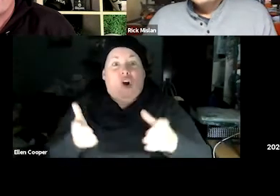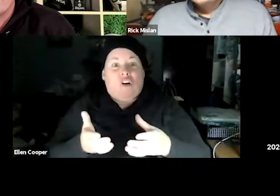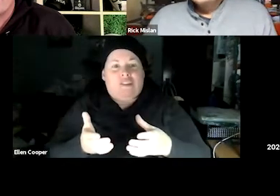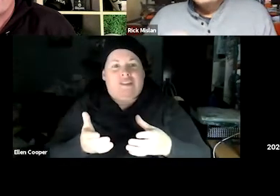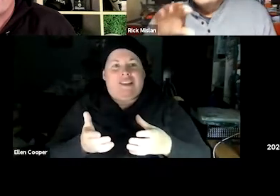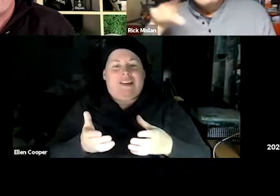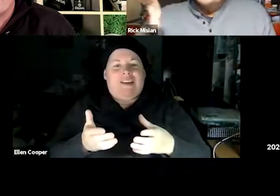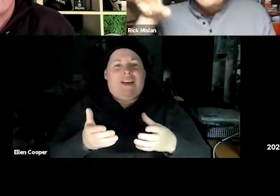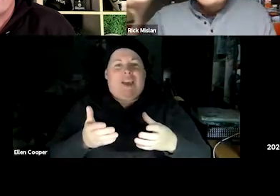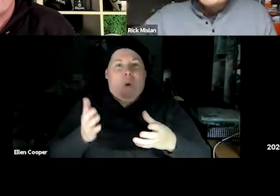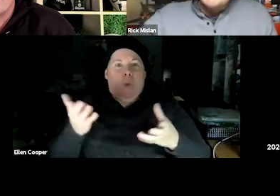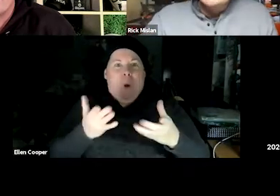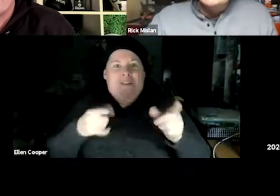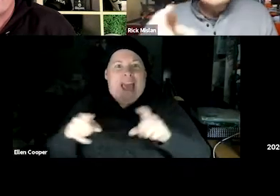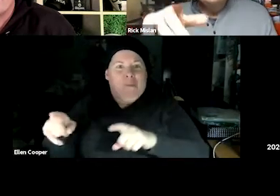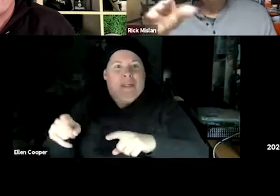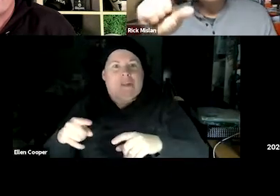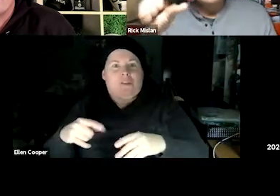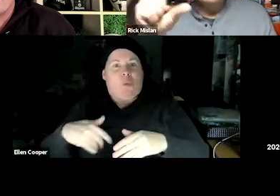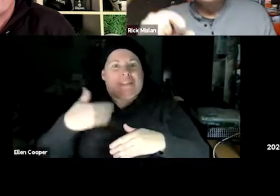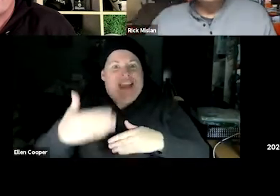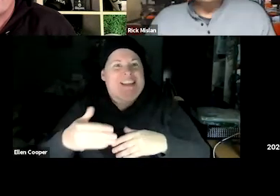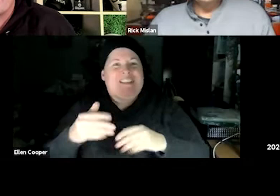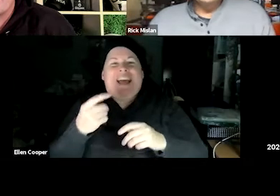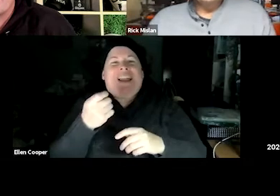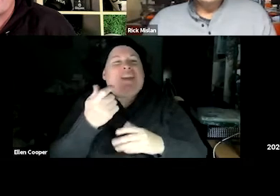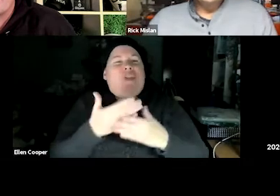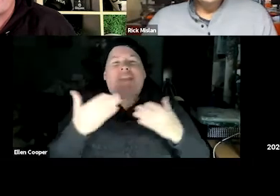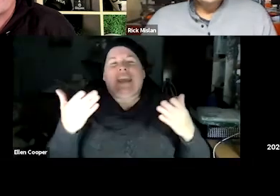when you know what's next. I mean even simple little things like that. I think really